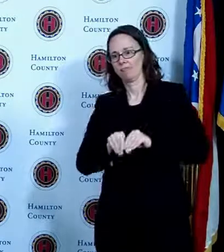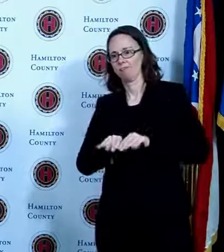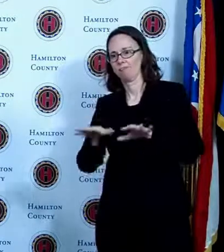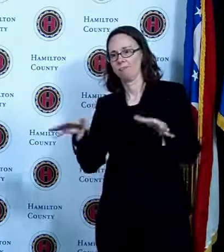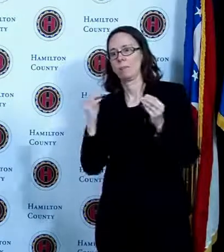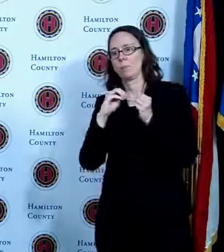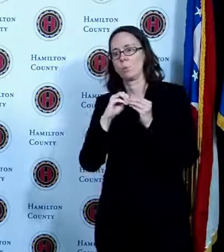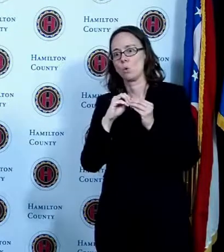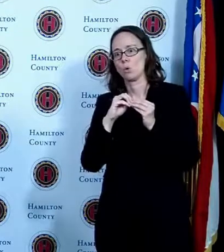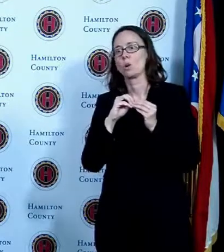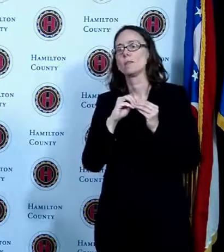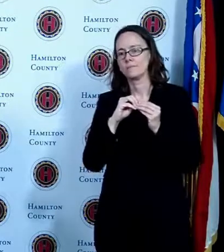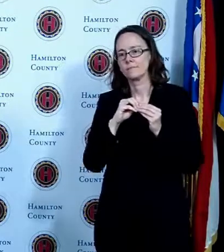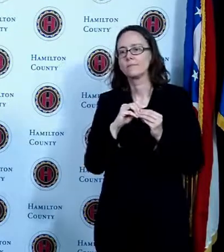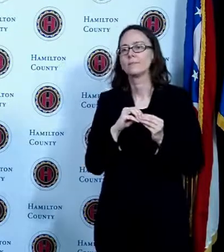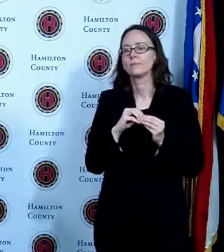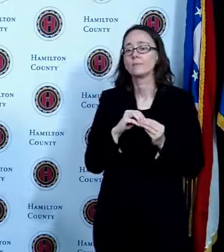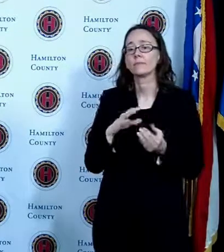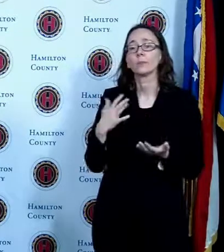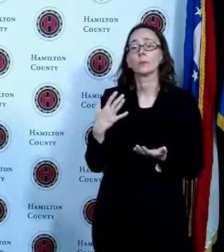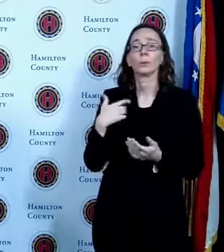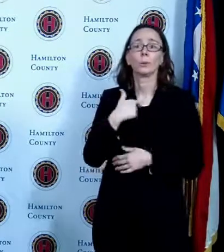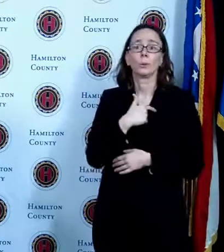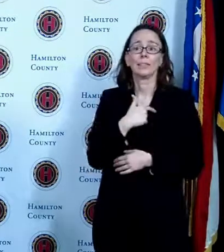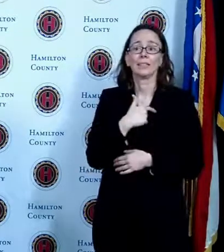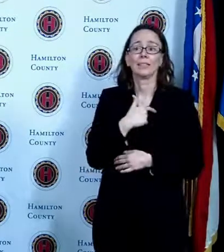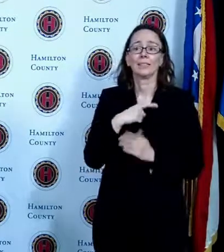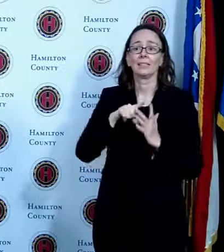orders would have its own issue we knew that the fentanyl supply would be